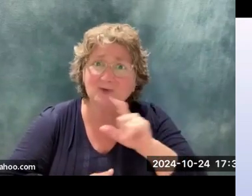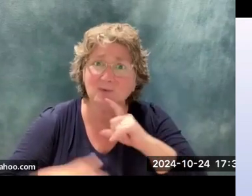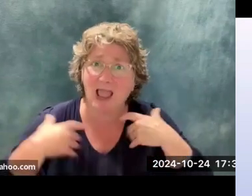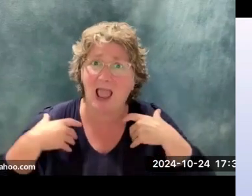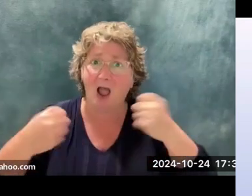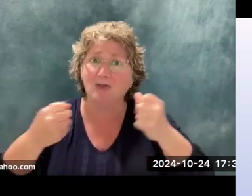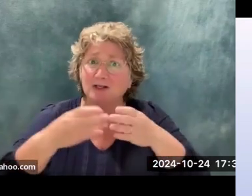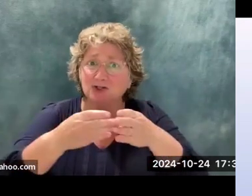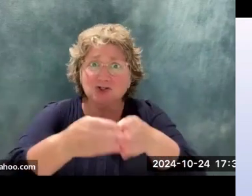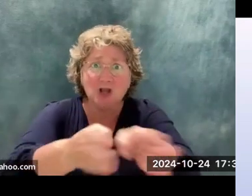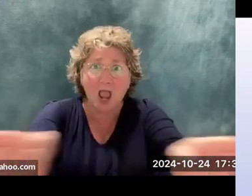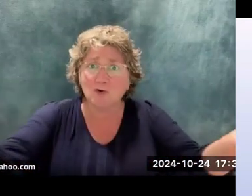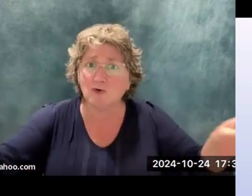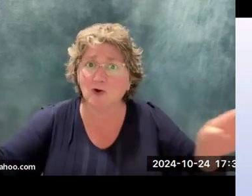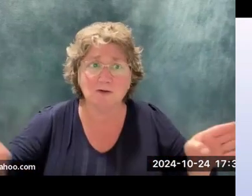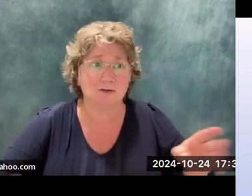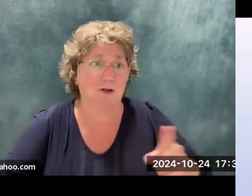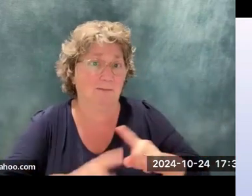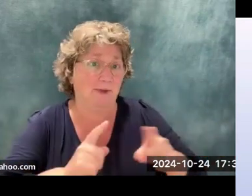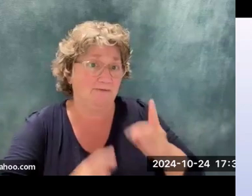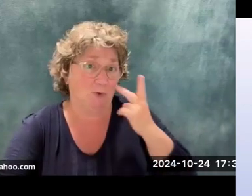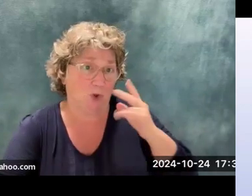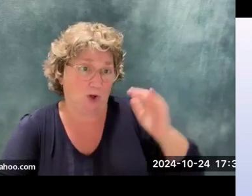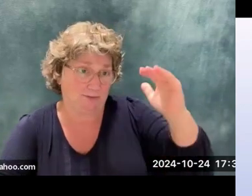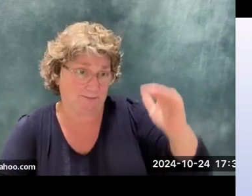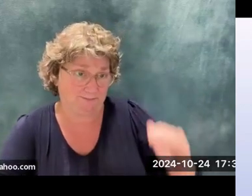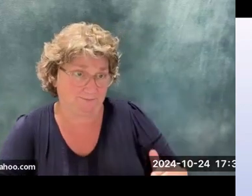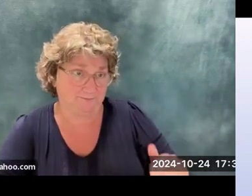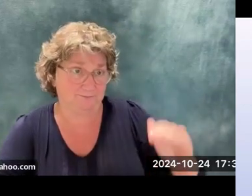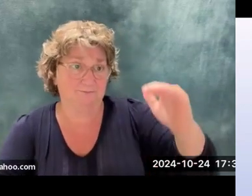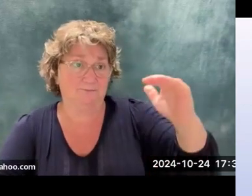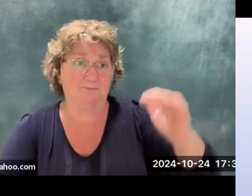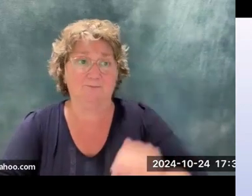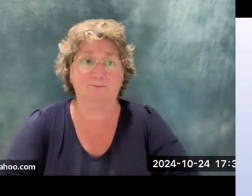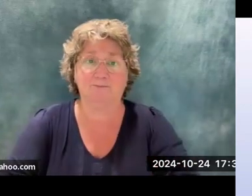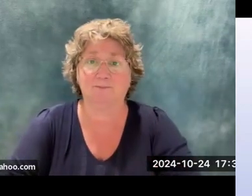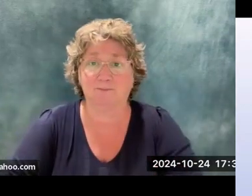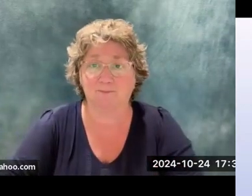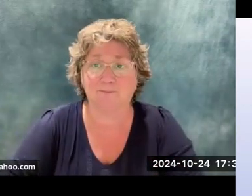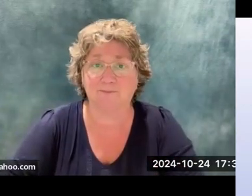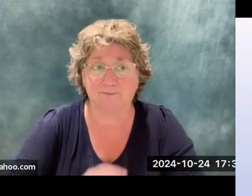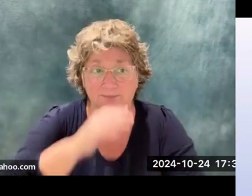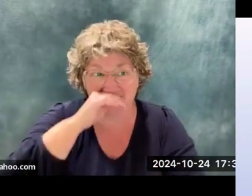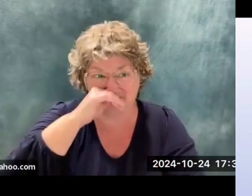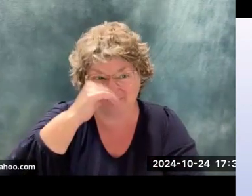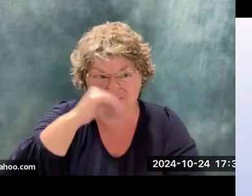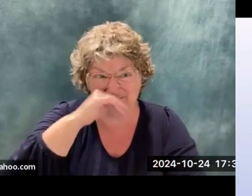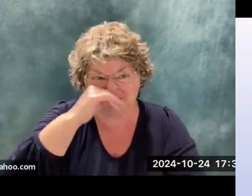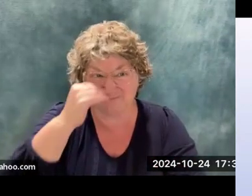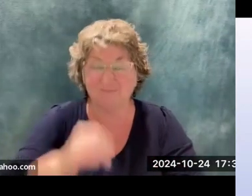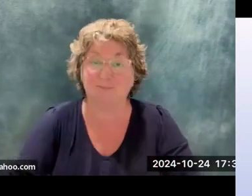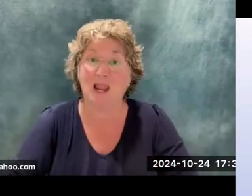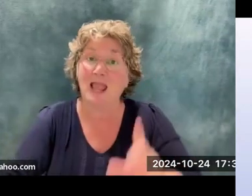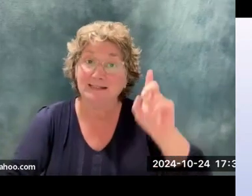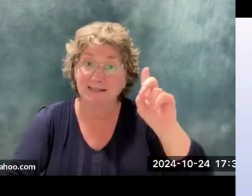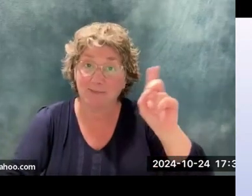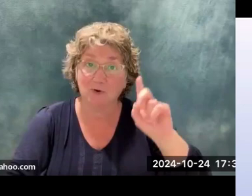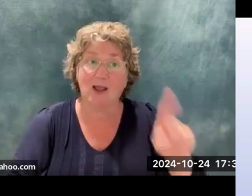African-Americans, higher income, suburban women, they're less likely to be hostile,